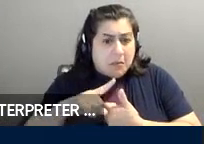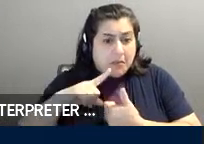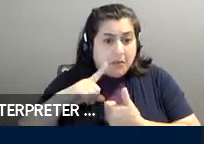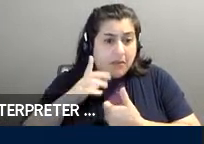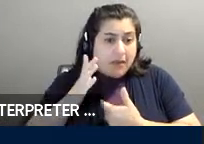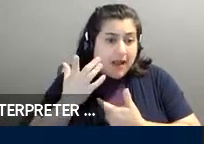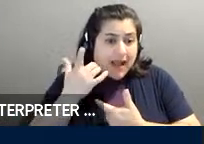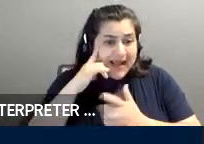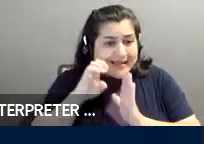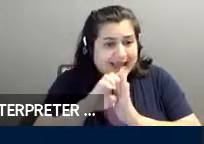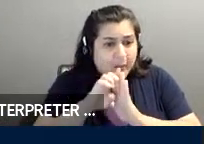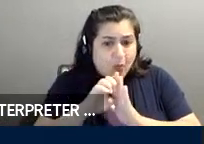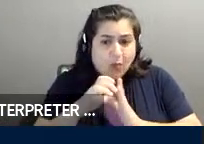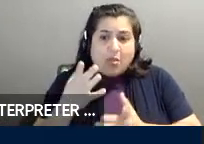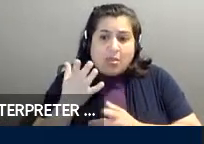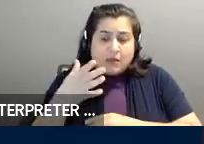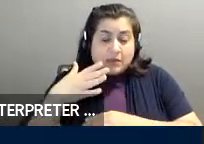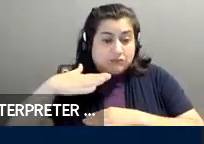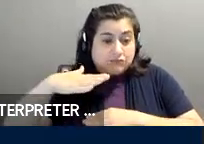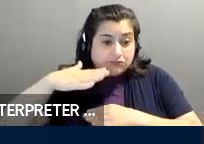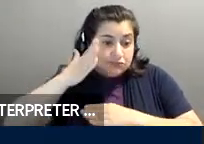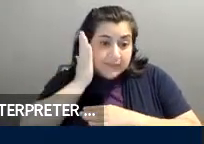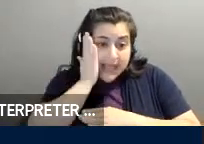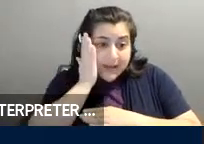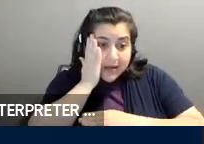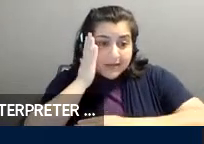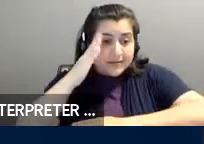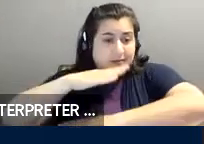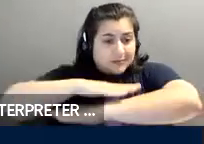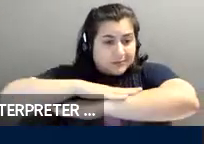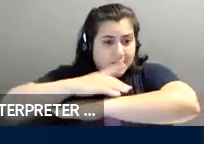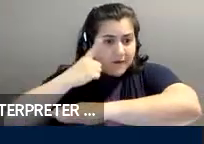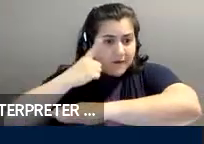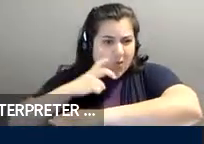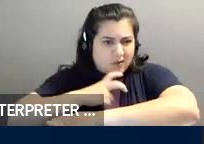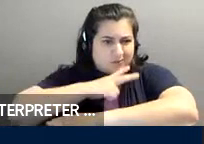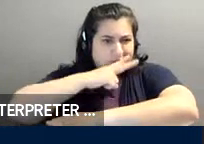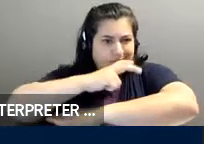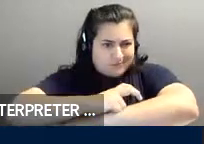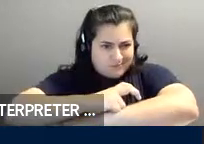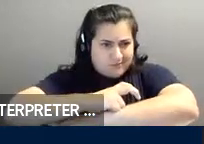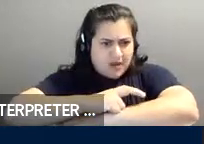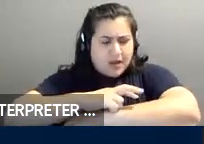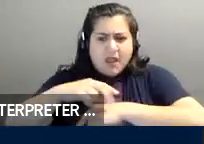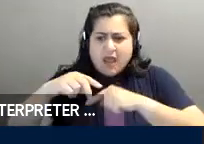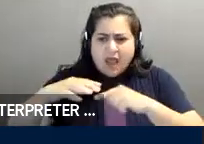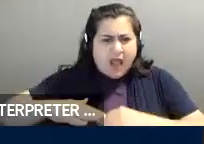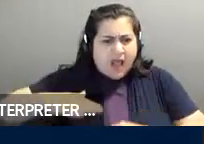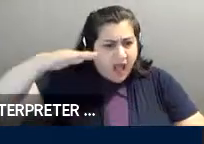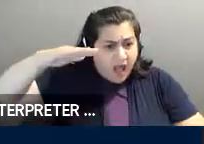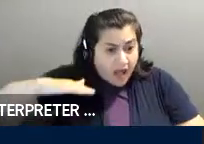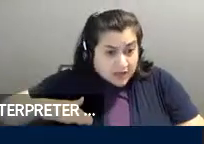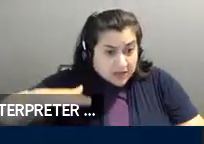the adjustability of various types of medical diagnostic equipment, and what also is important